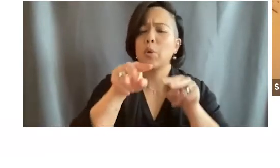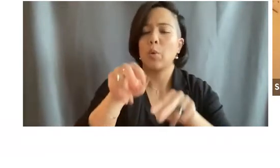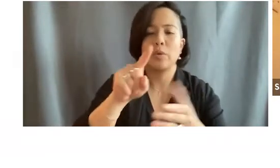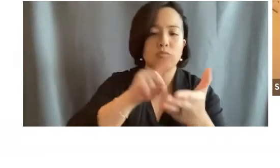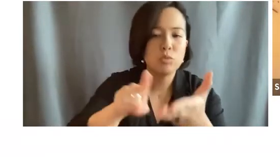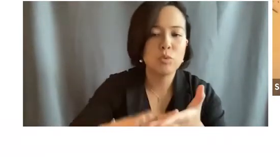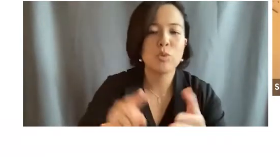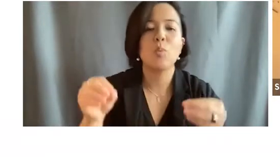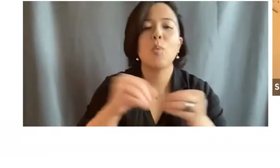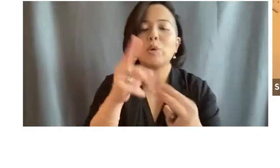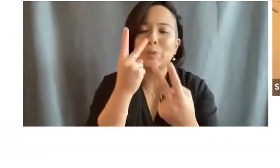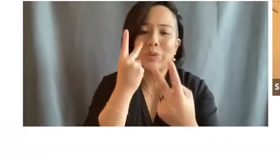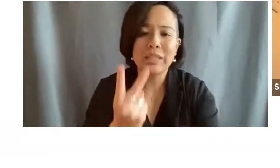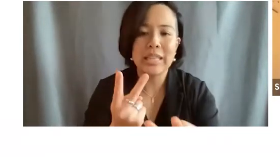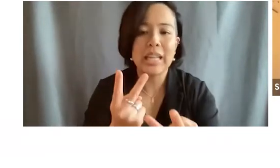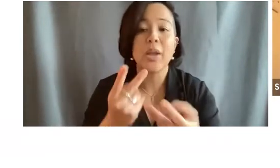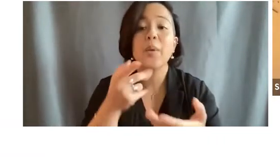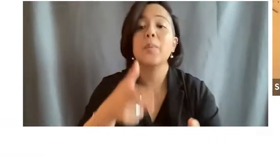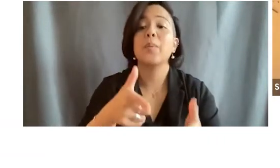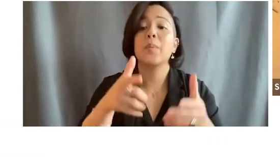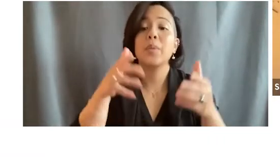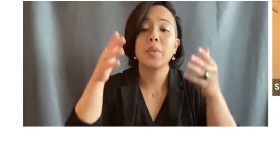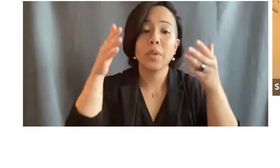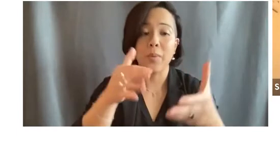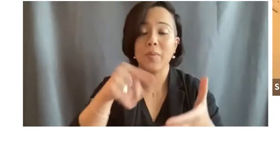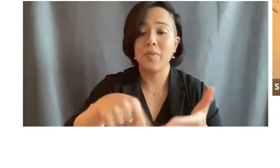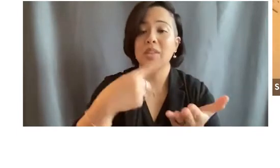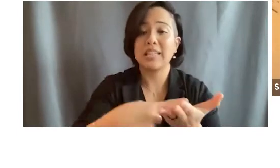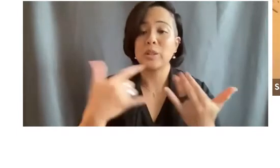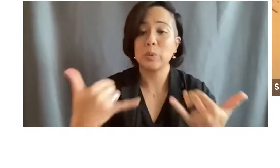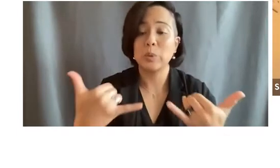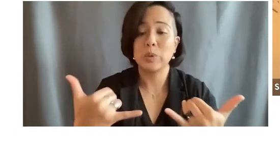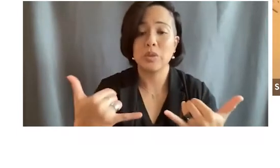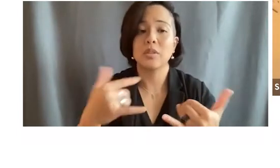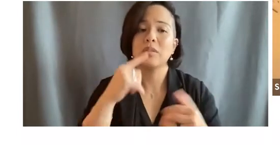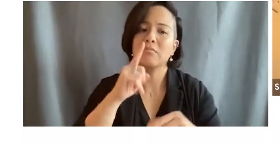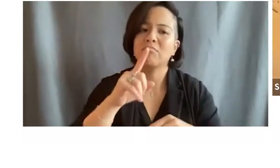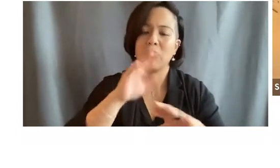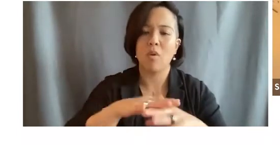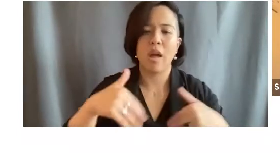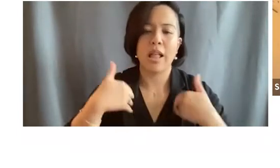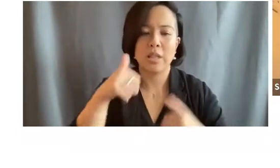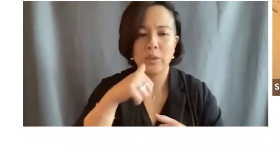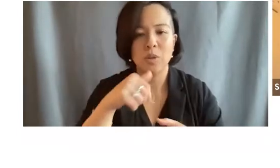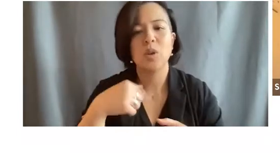this focus of this discussion today is on adolescent girls and will come to that when we have our panel discussion.